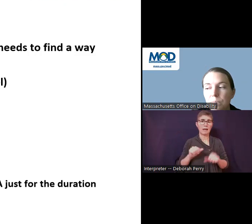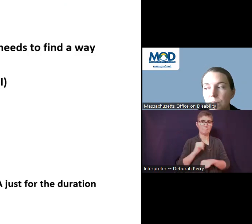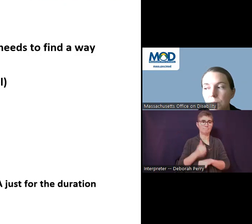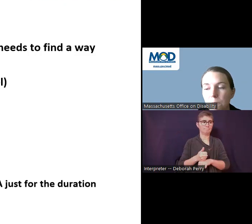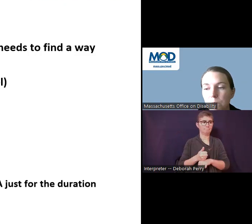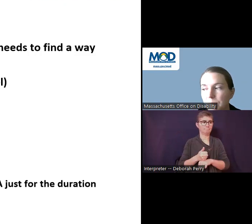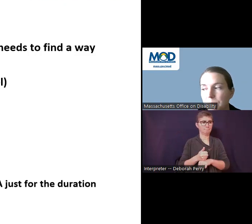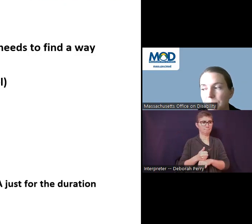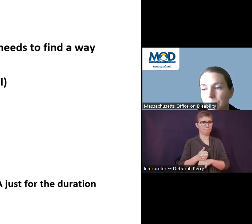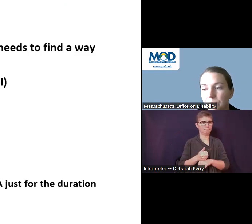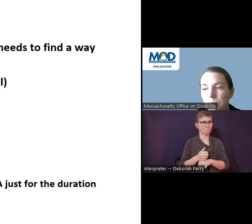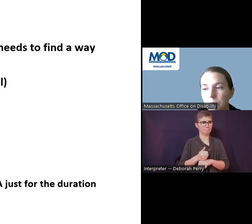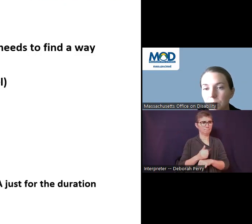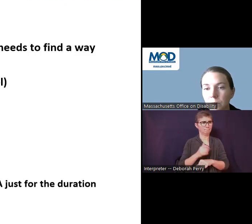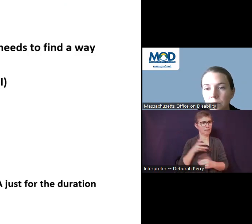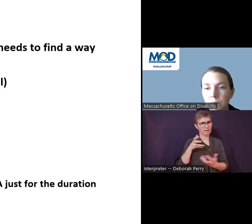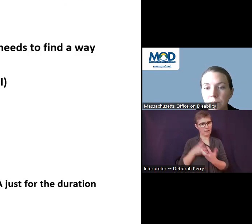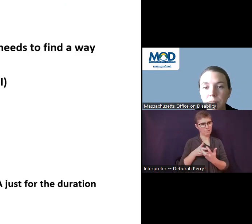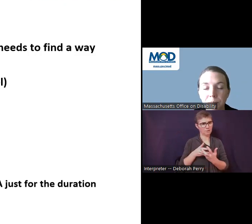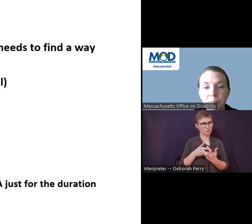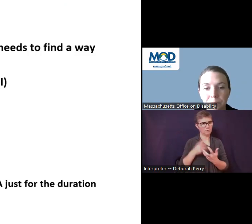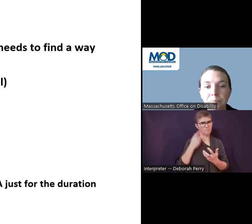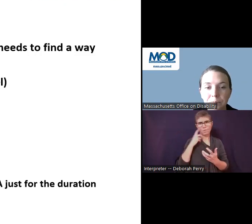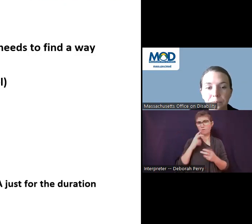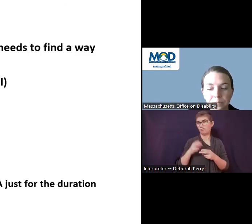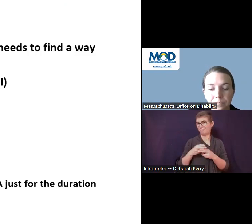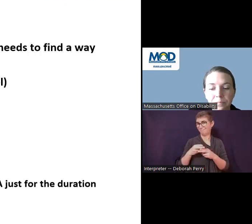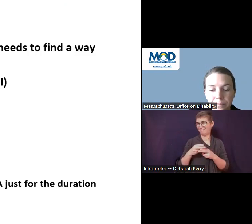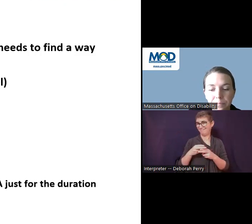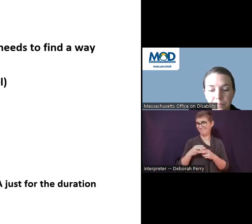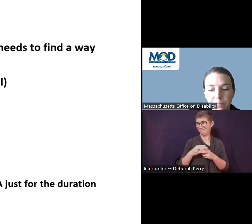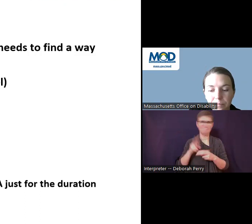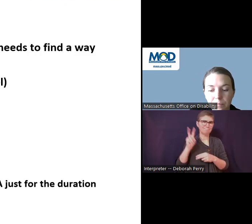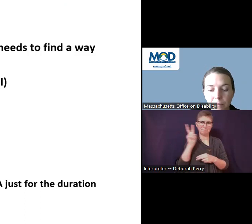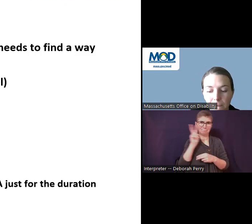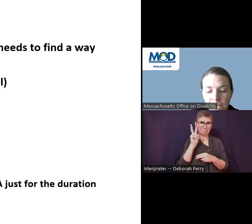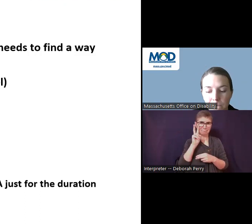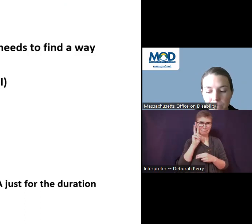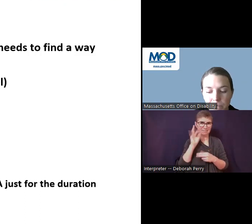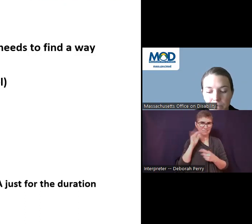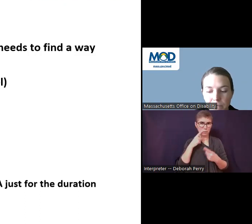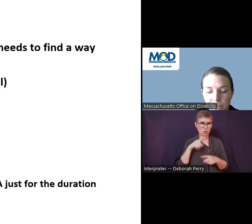for a trial basis which can be really helpful in seeing how the animal actually behaves in